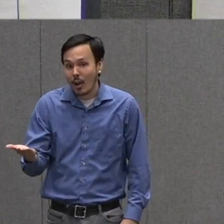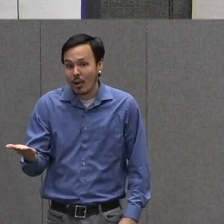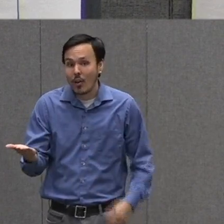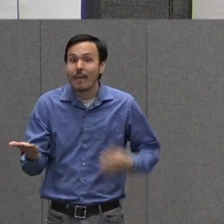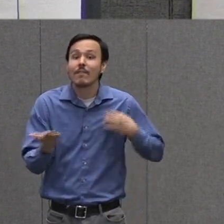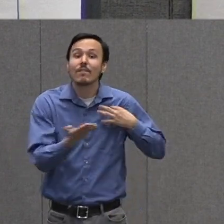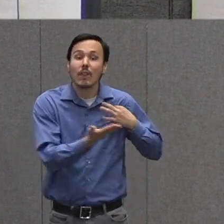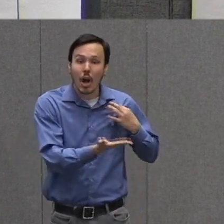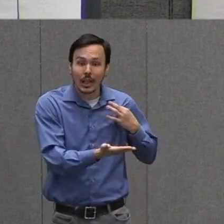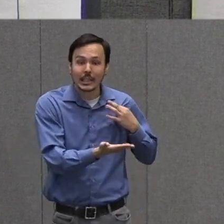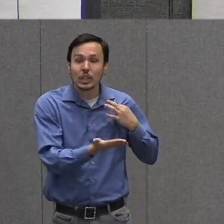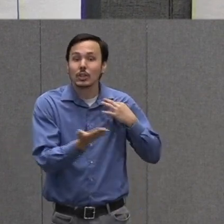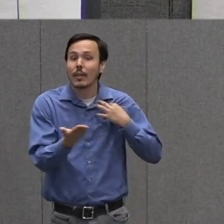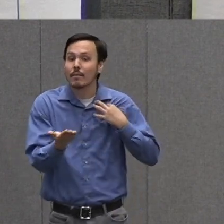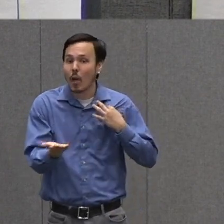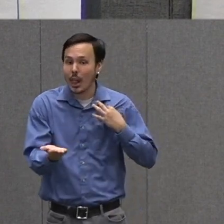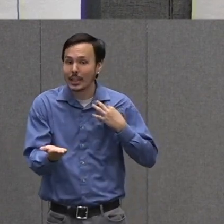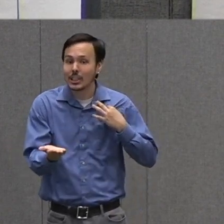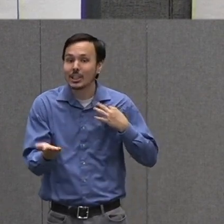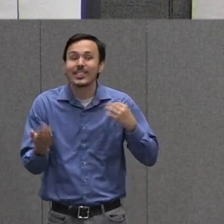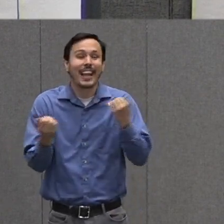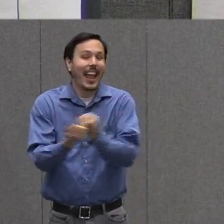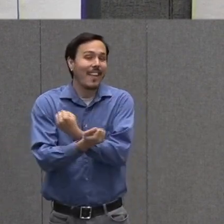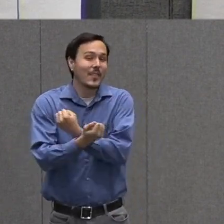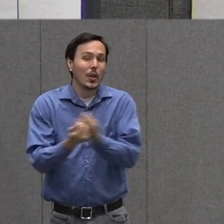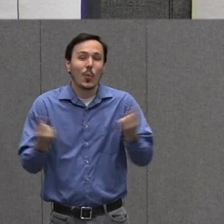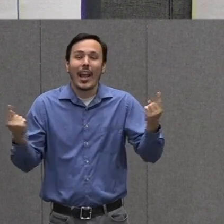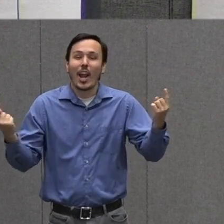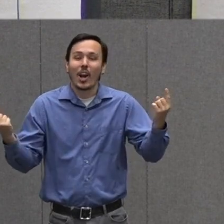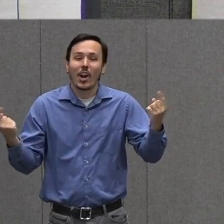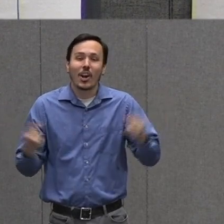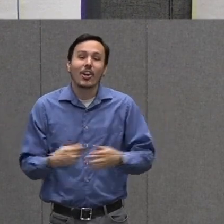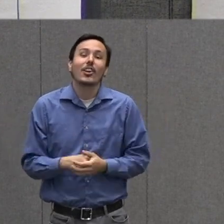Volunteers, volunteers everywhere.